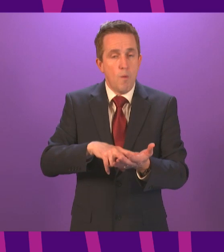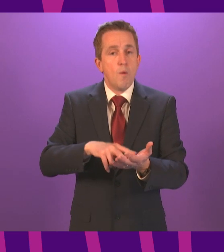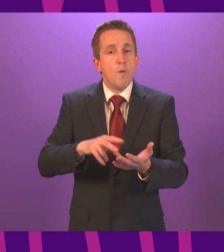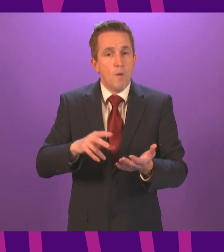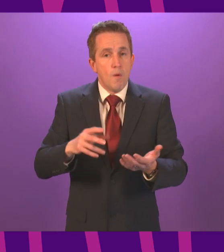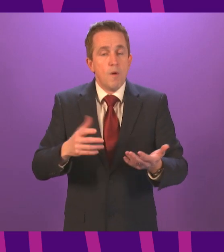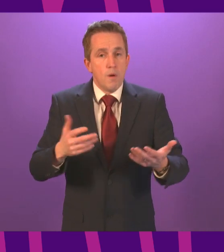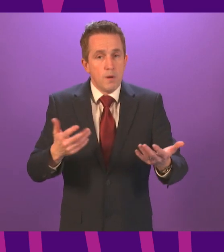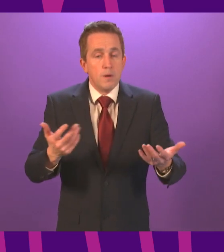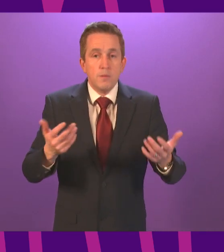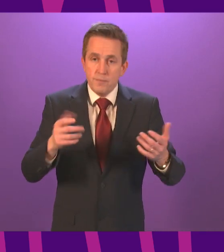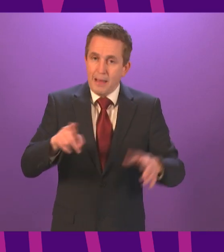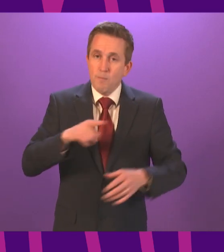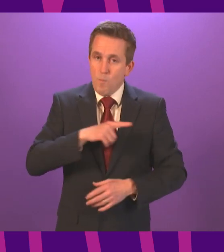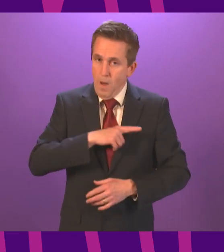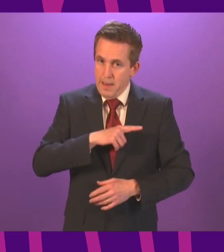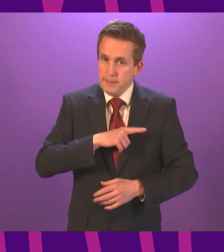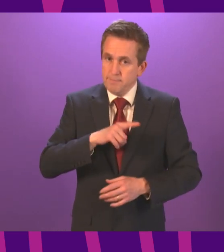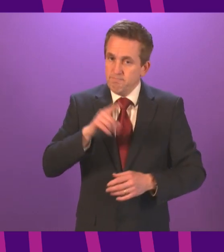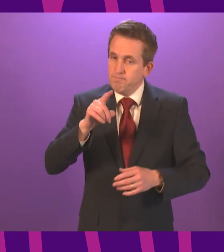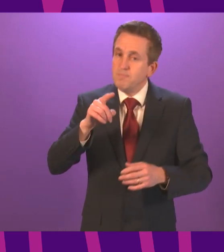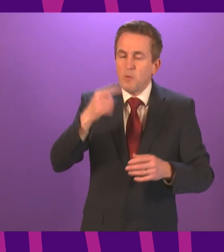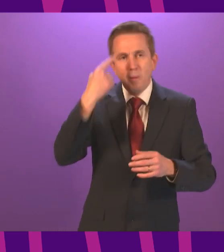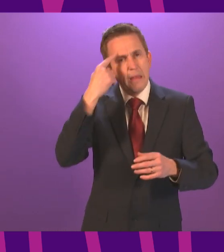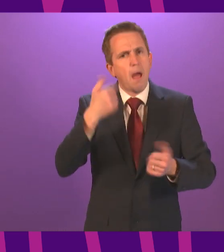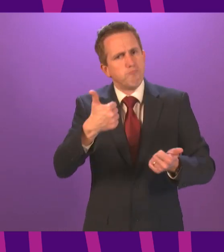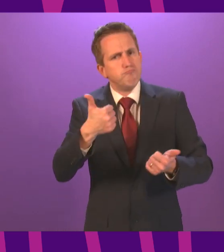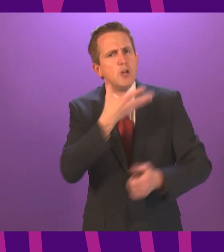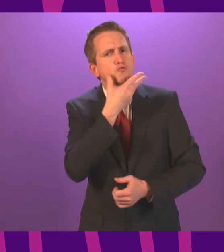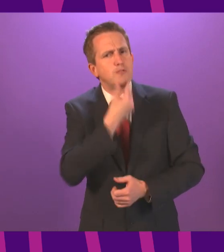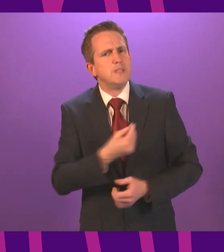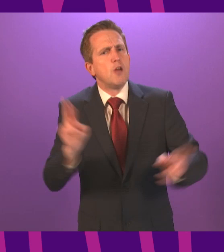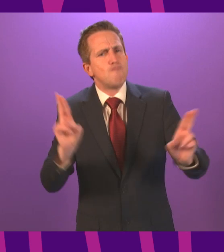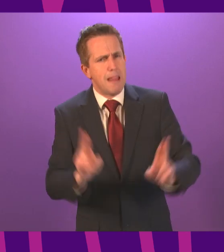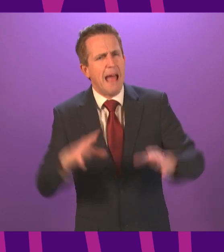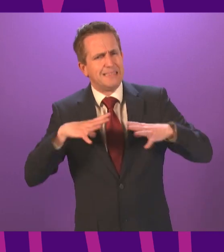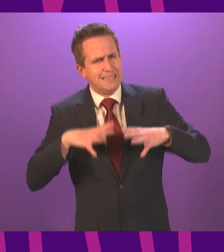to perhaps ease a bit over Christmas in a safer way than we would if infections levels